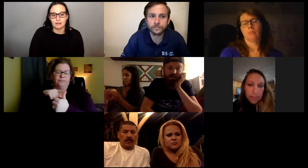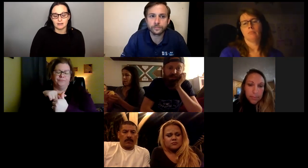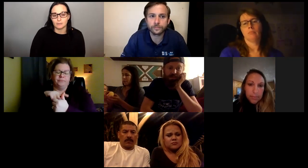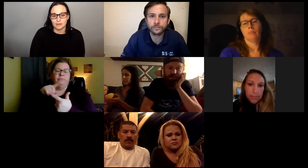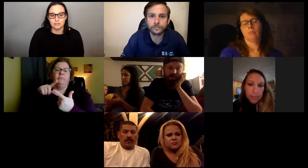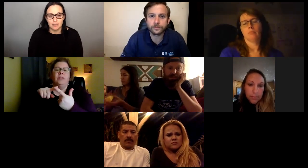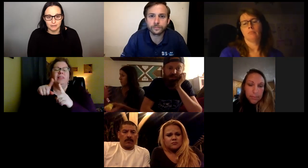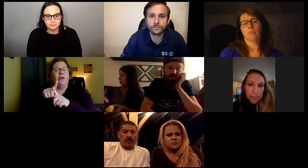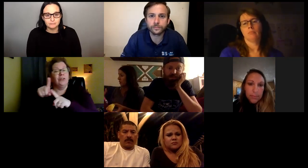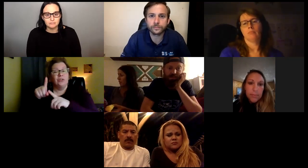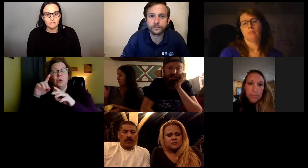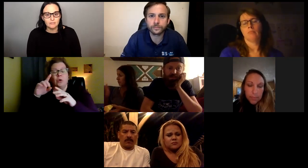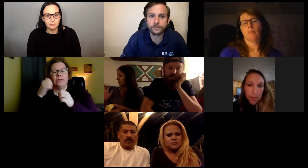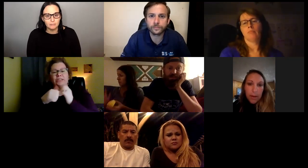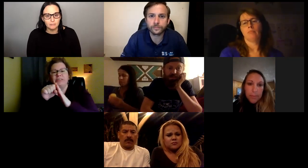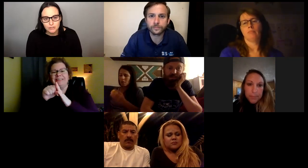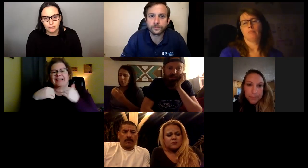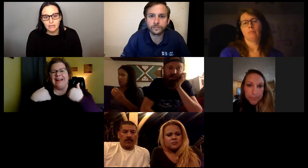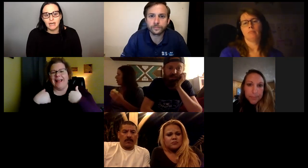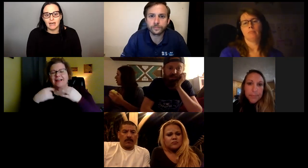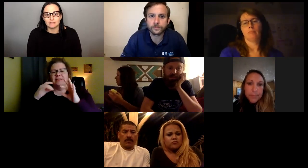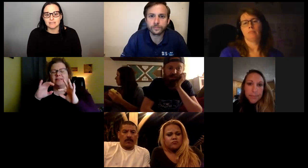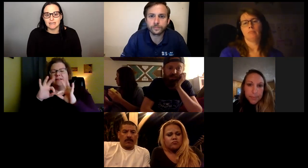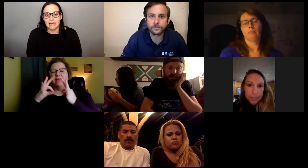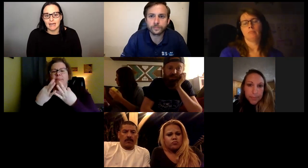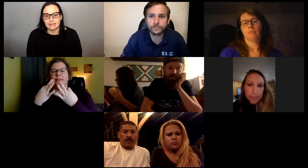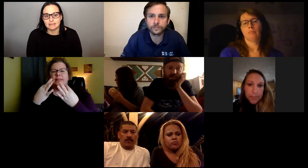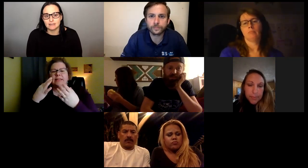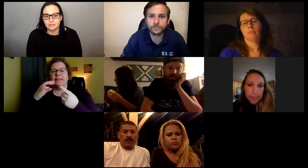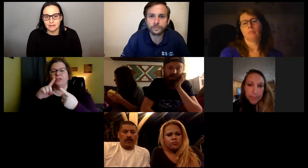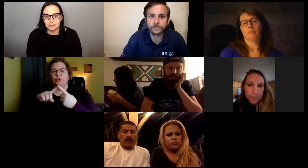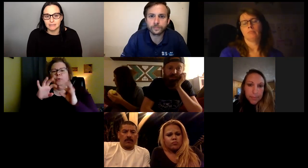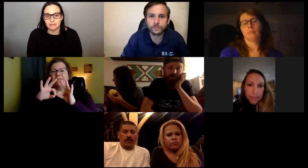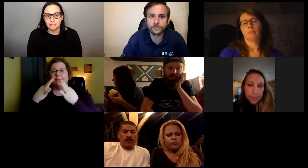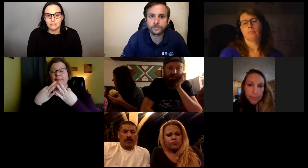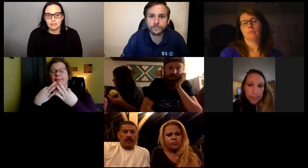information center